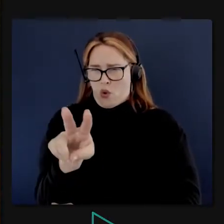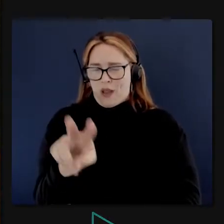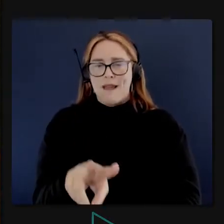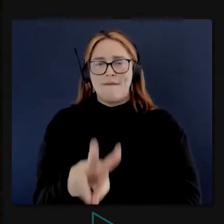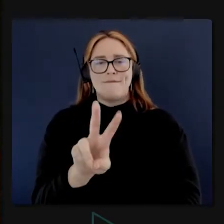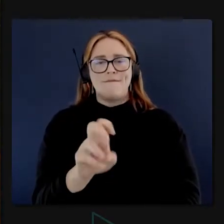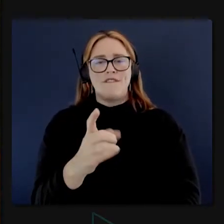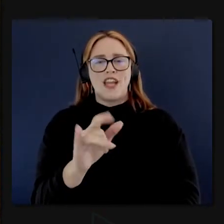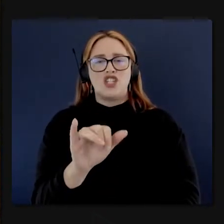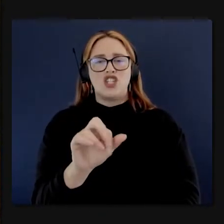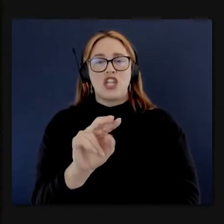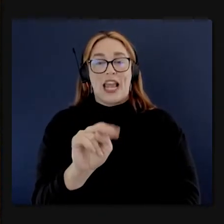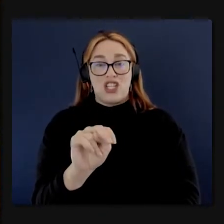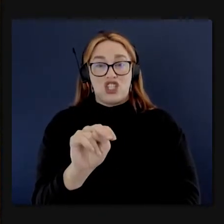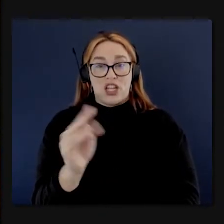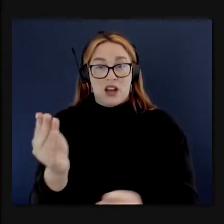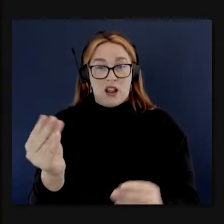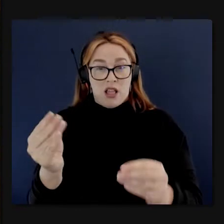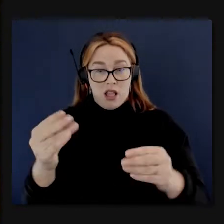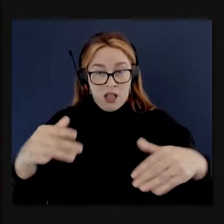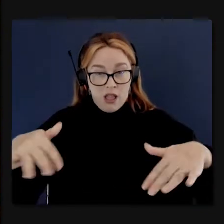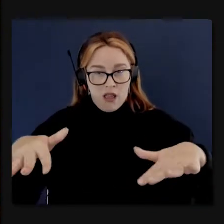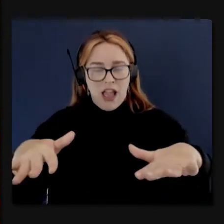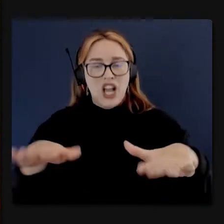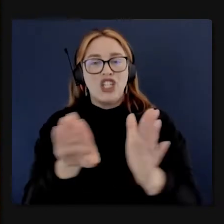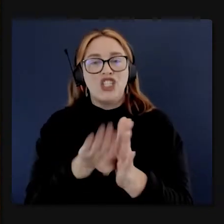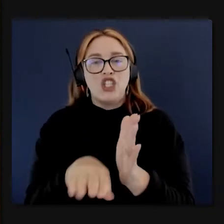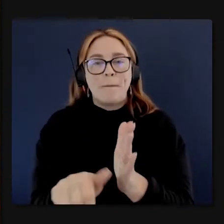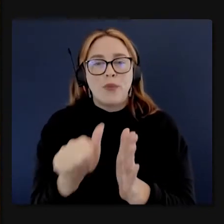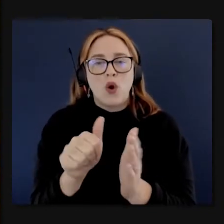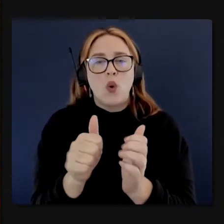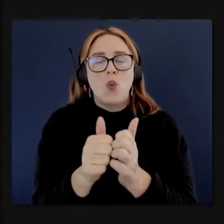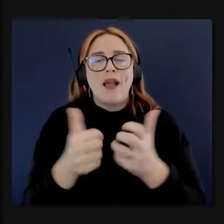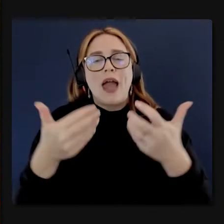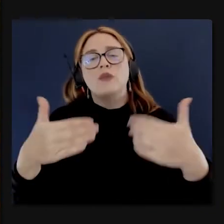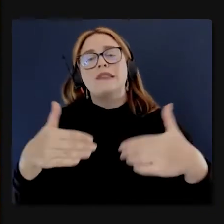is a lot cheaper, without sacrificing too much visual fidelity.